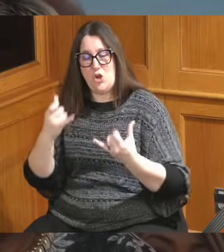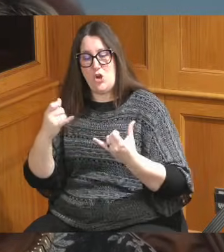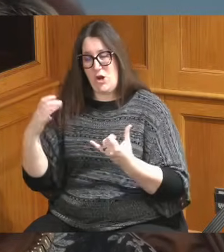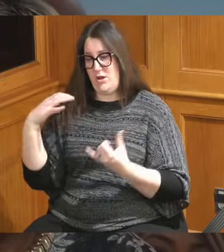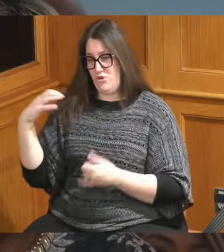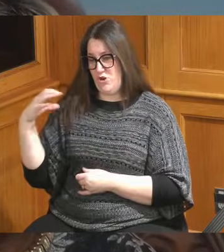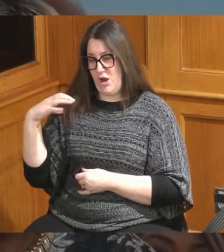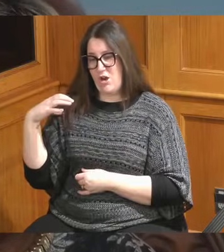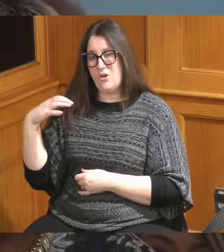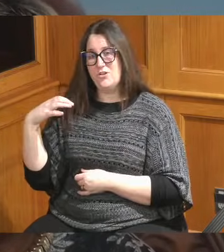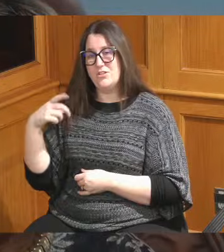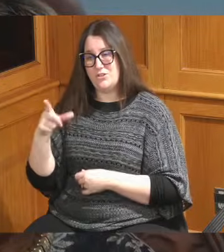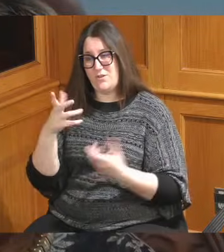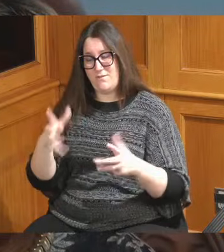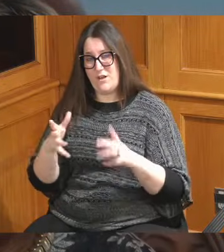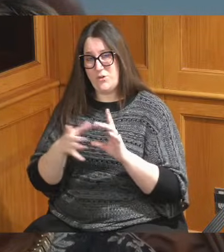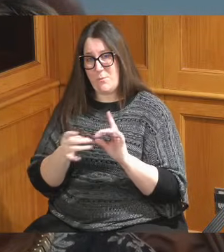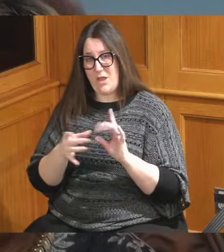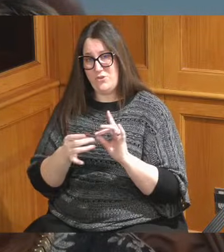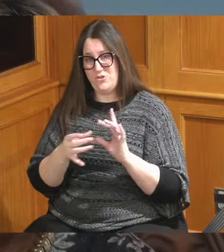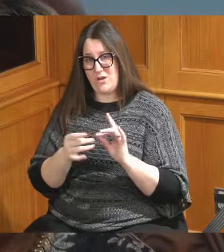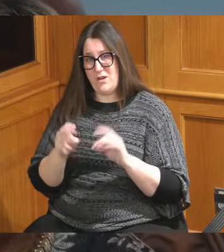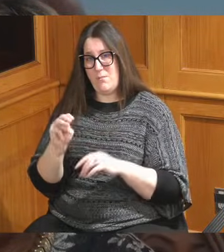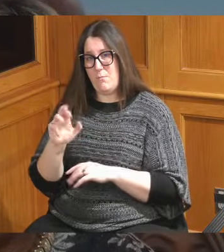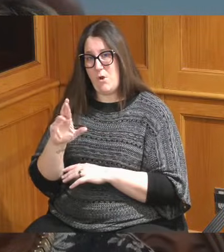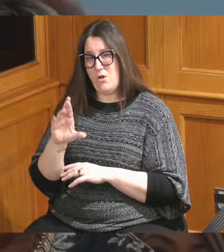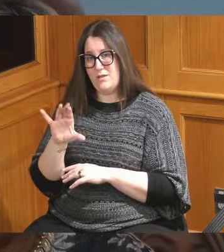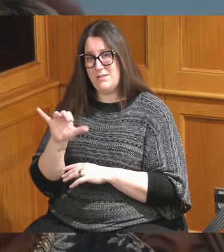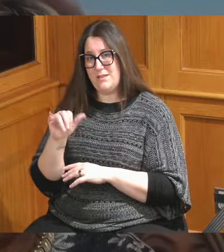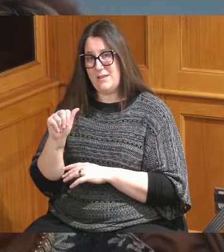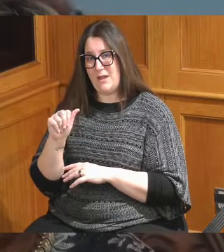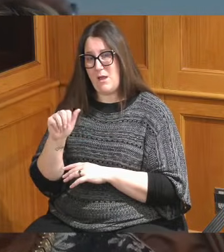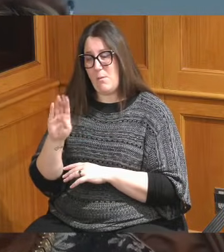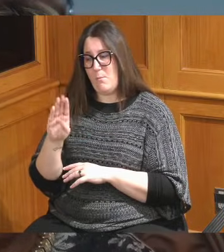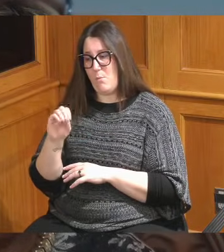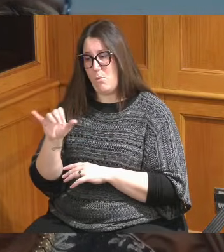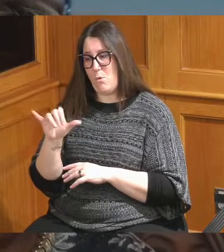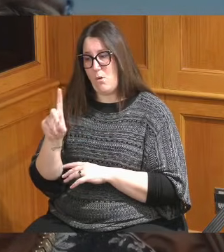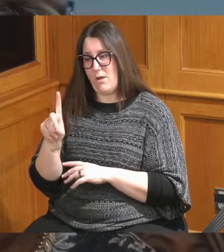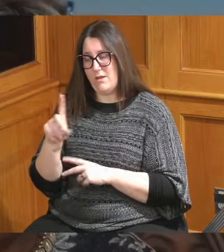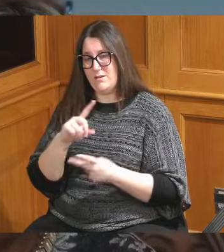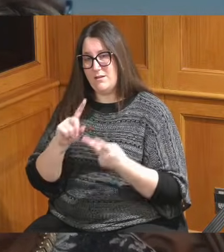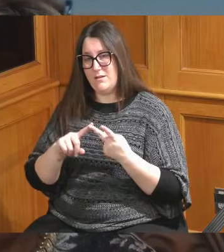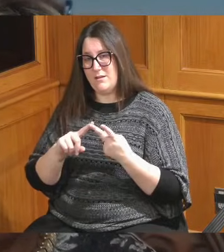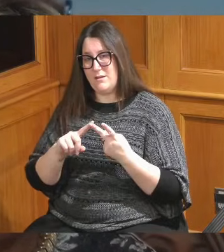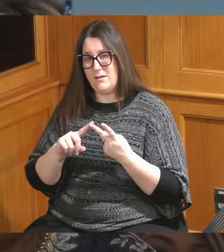Commissioner Reece mentioned, is Marcia Boyd, the first lady from First New Shiloh Baptist Church,